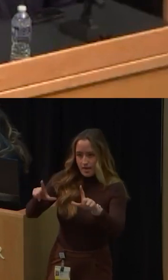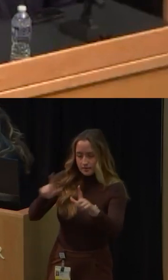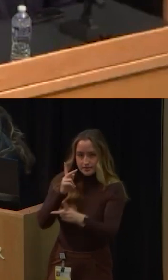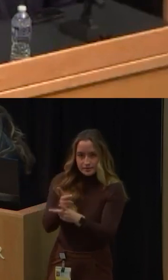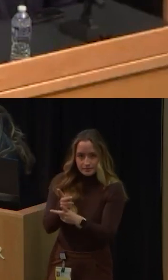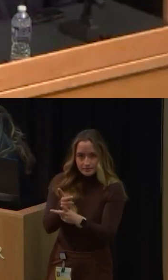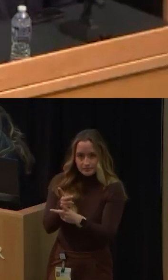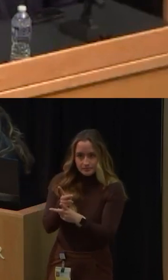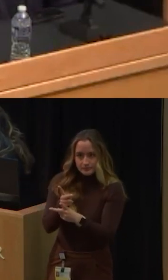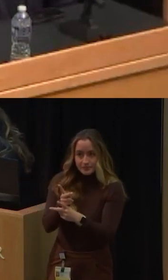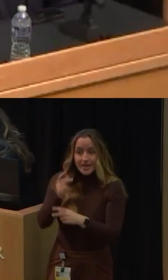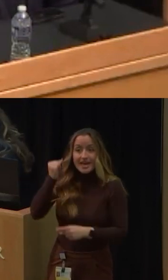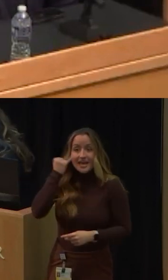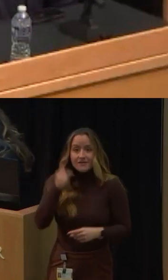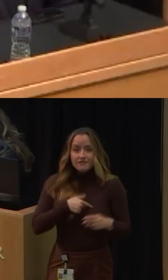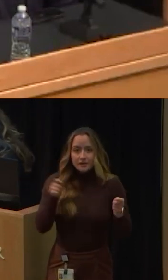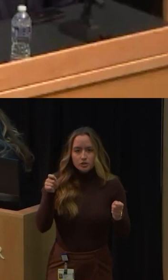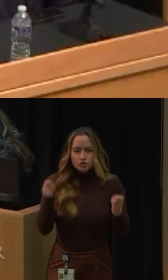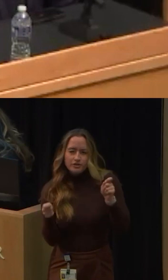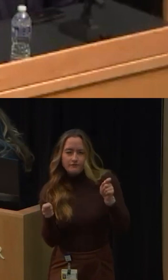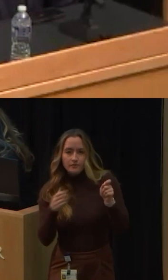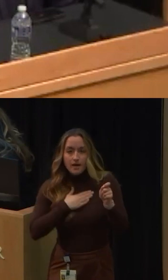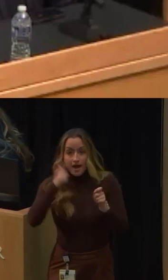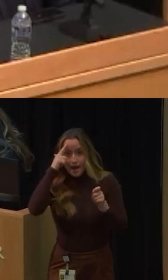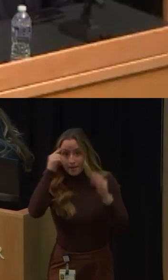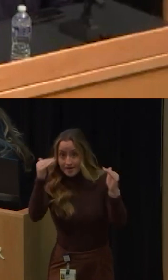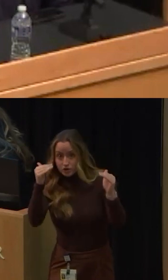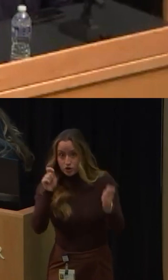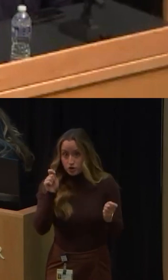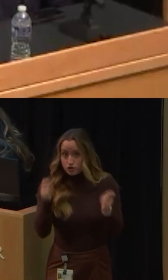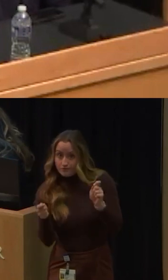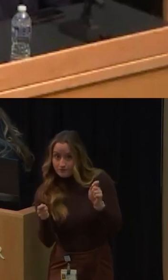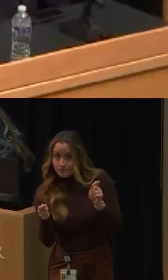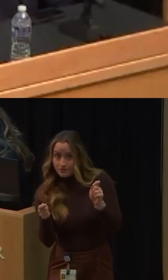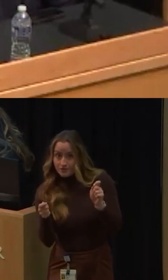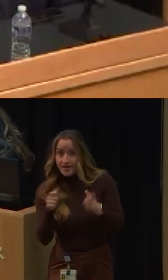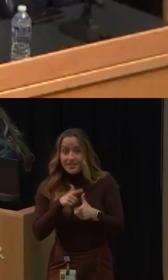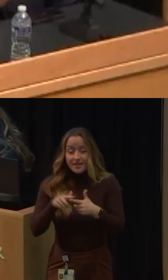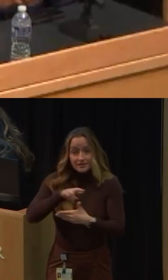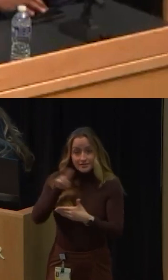to shift what the expectations are, then we can shift what the outcomes are.